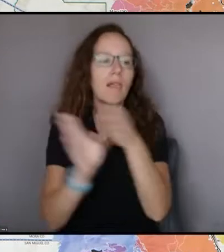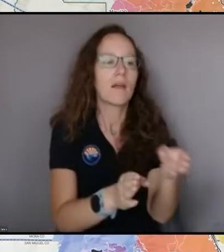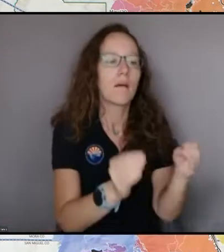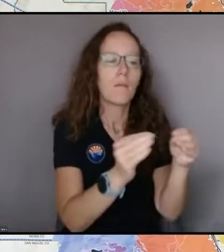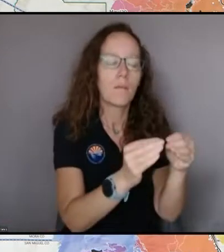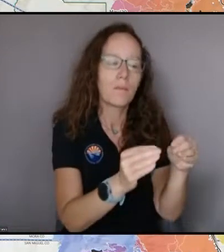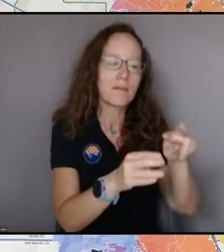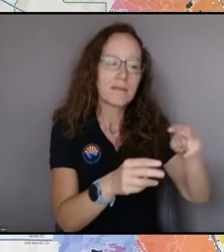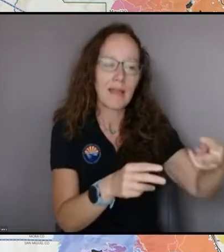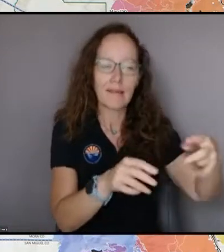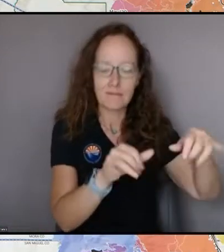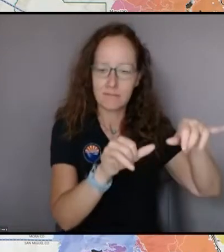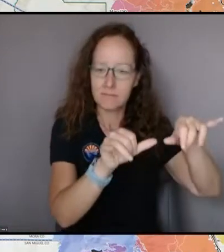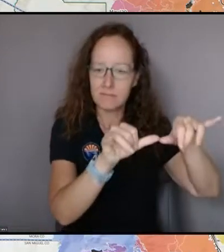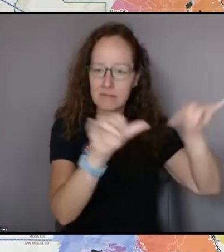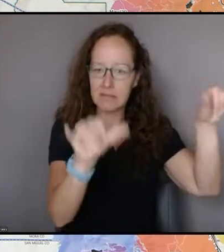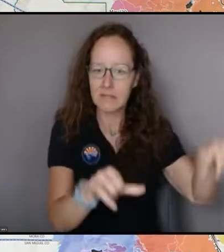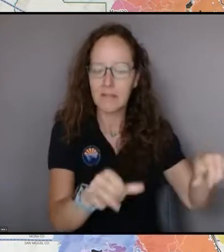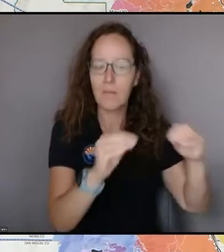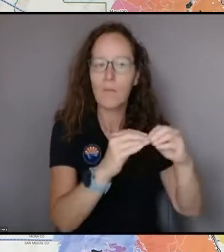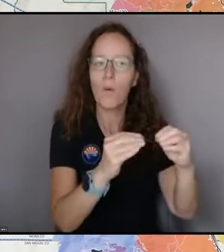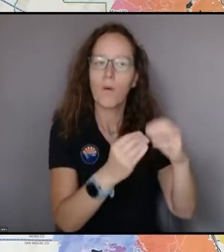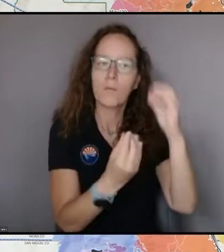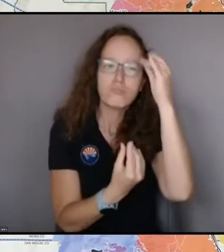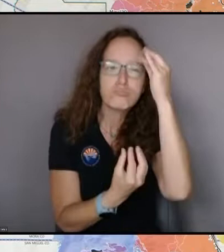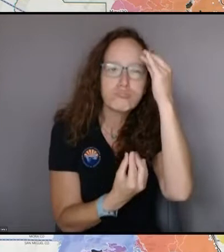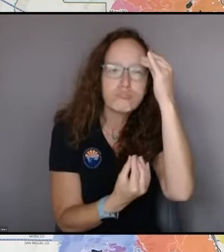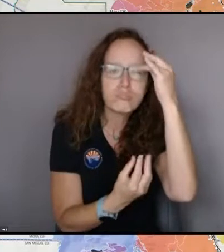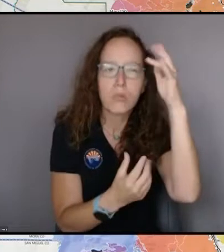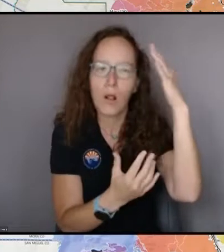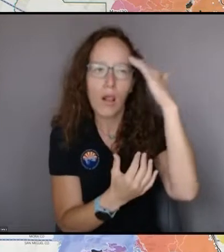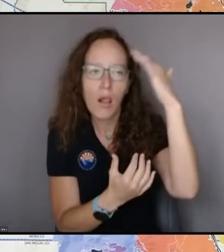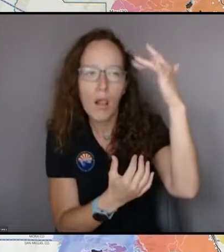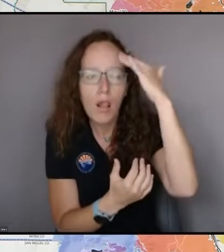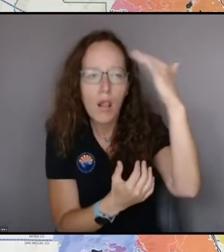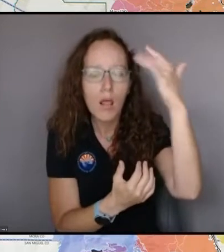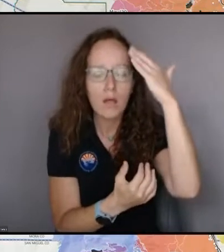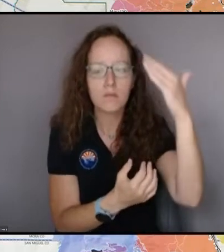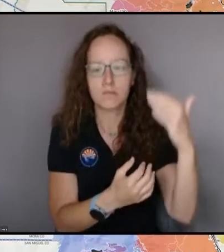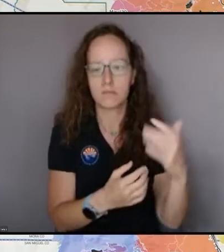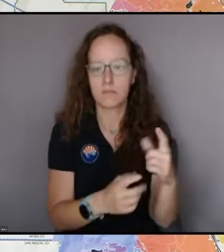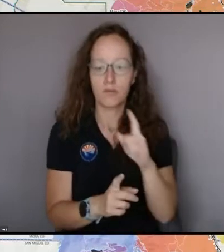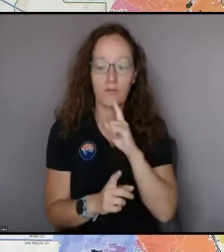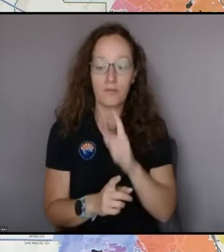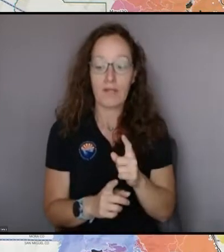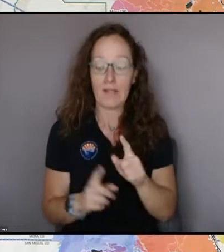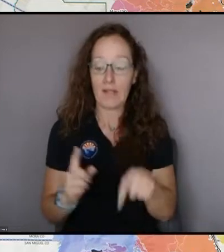want to do is we want to avoid bias. So, the systemic mental errors that we make when we think something is always